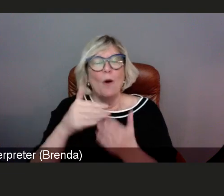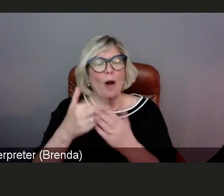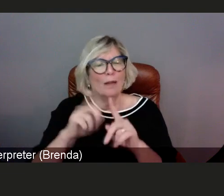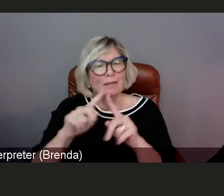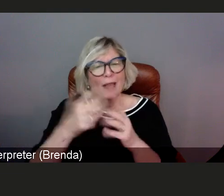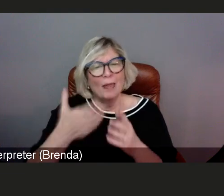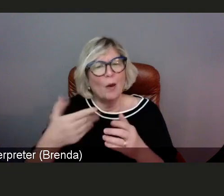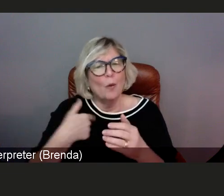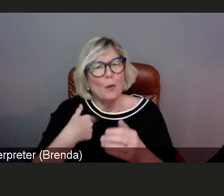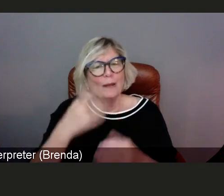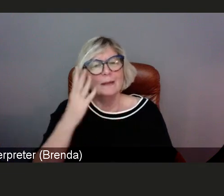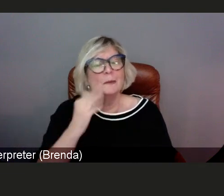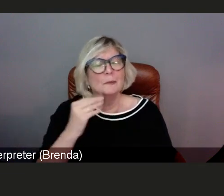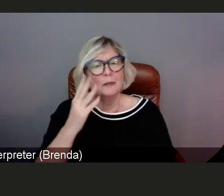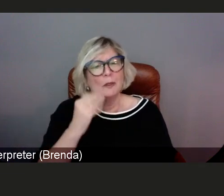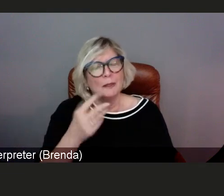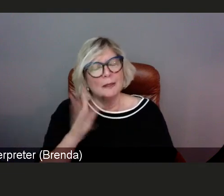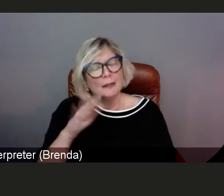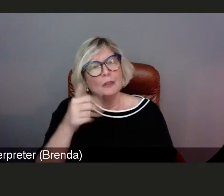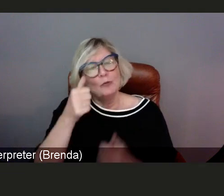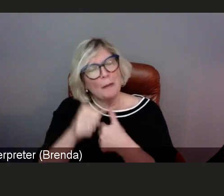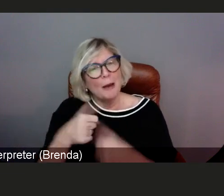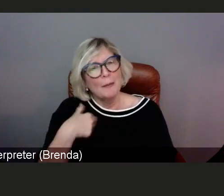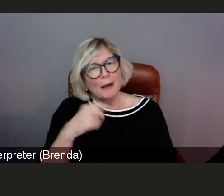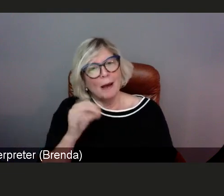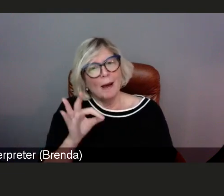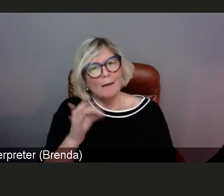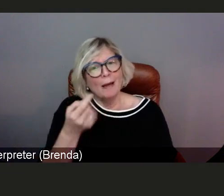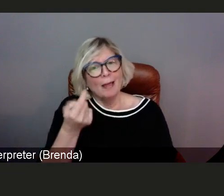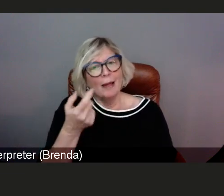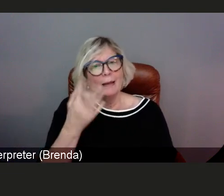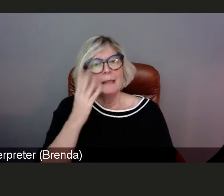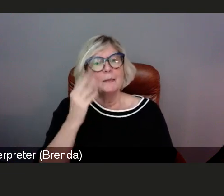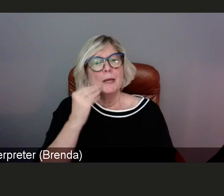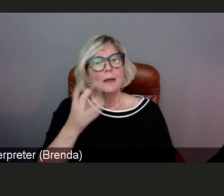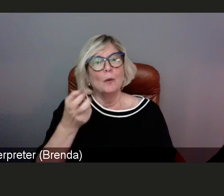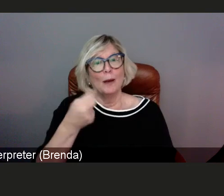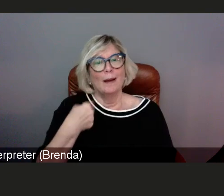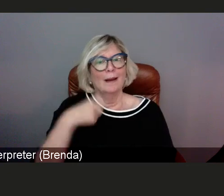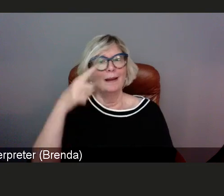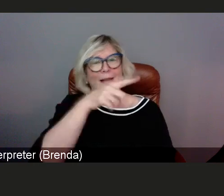it reminded me a little bit about an experience I had back when I was in San Diego and in the Navy,